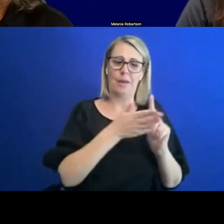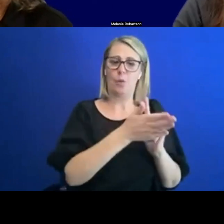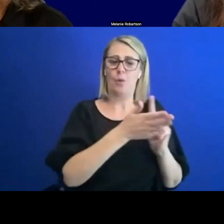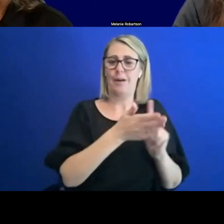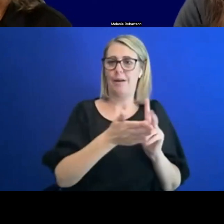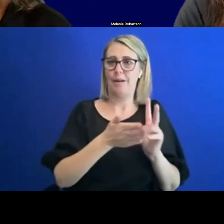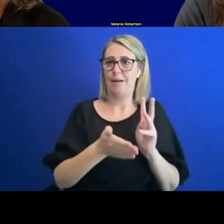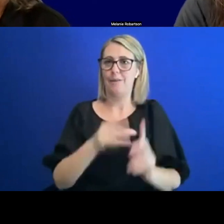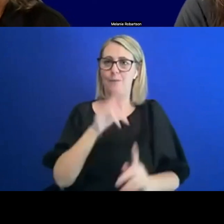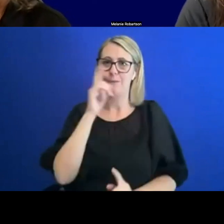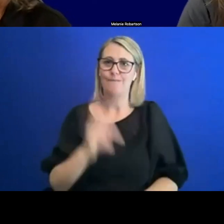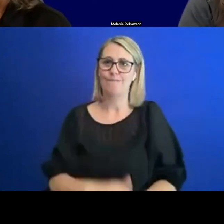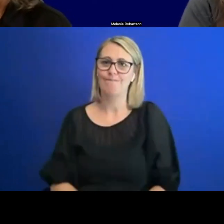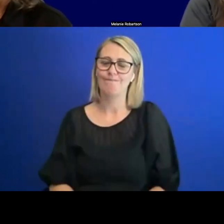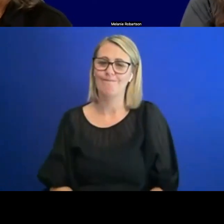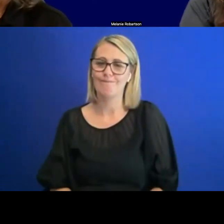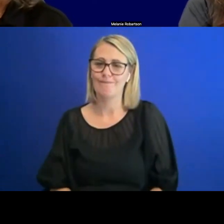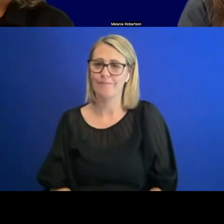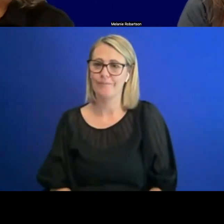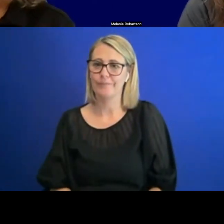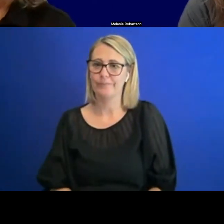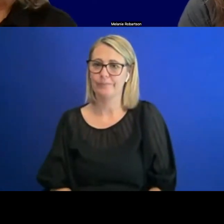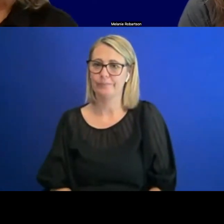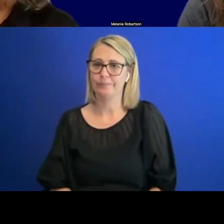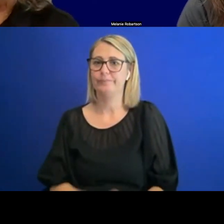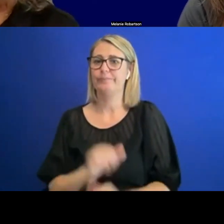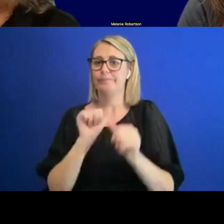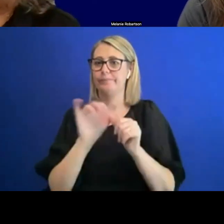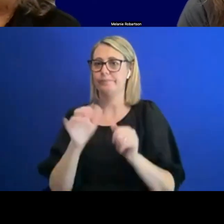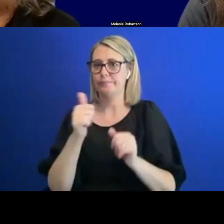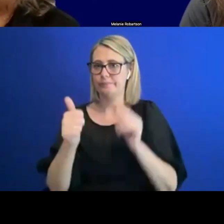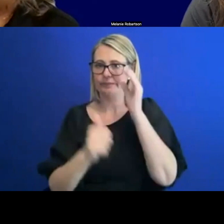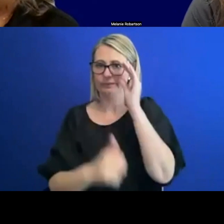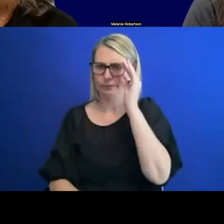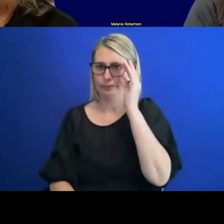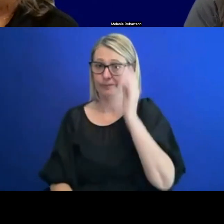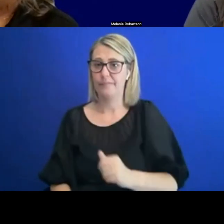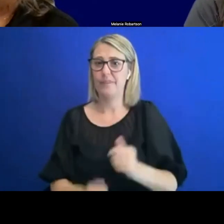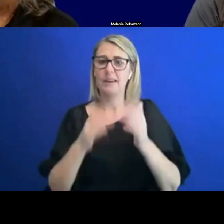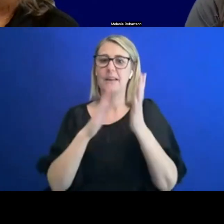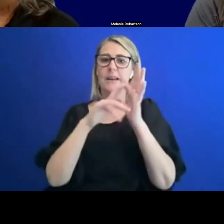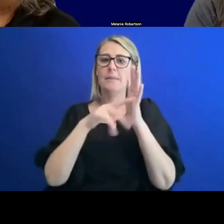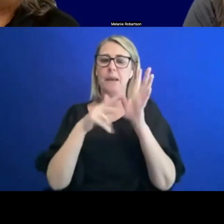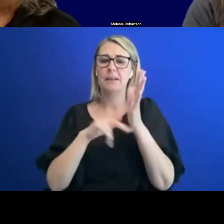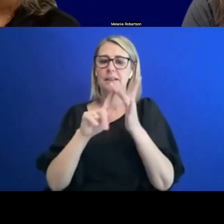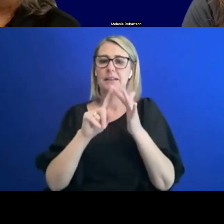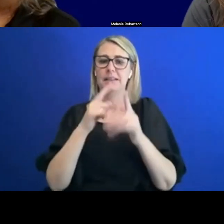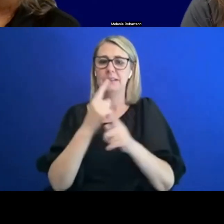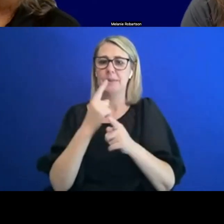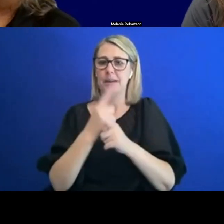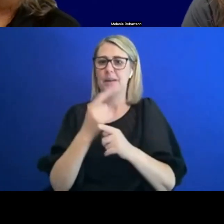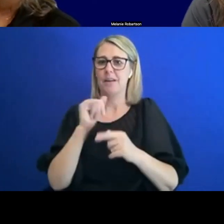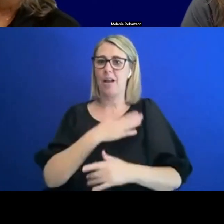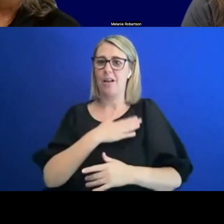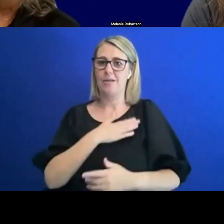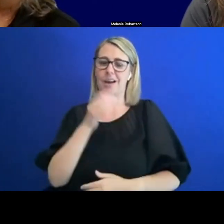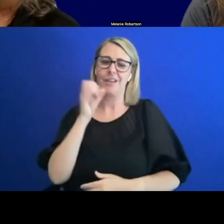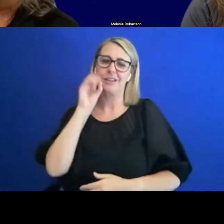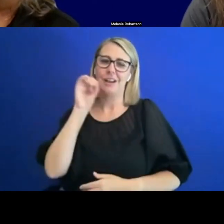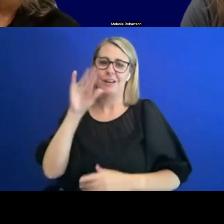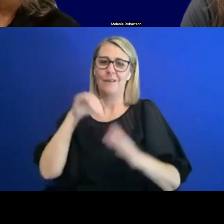Terrific. It’s Melanie speaking. I like the shout out for that multidisciplinary